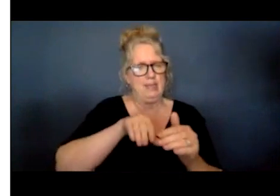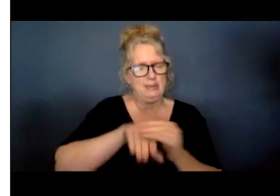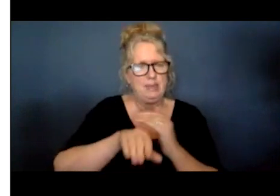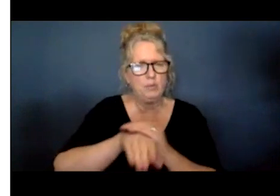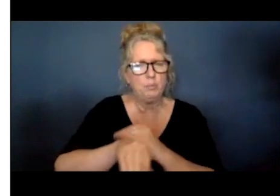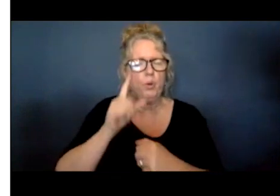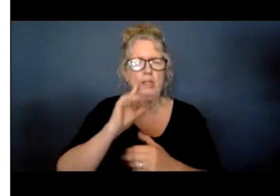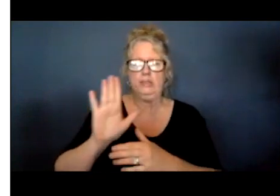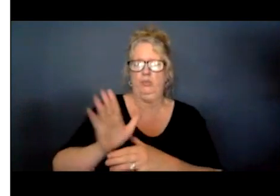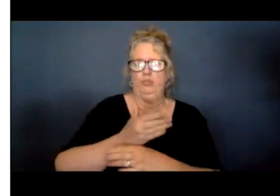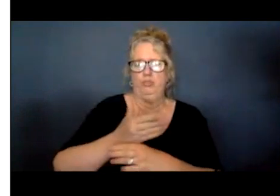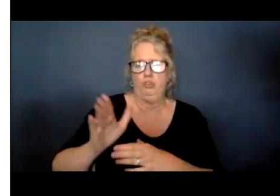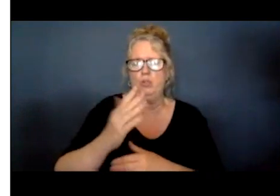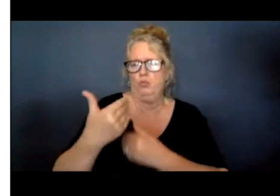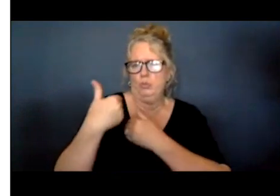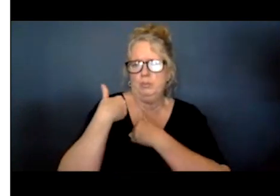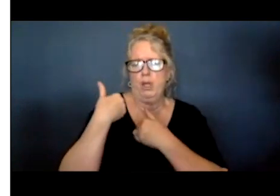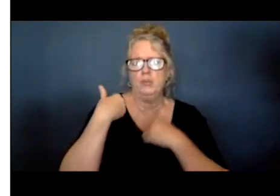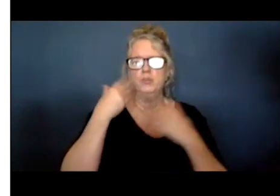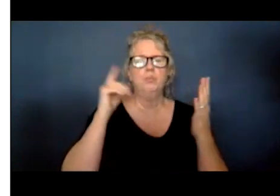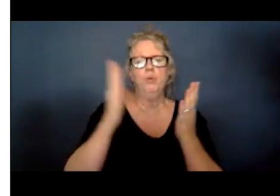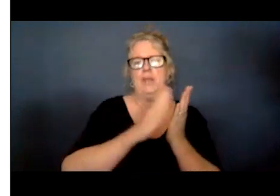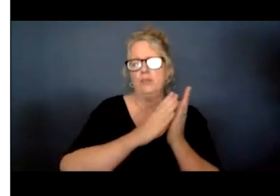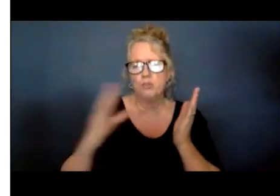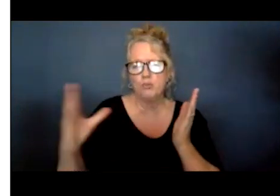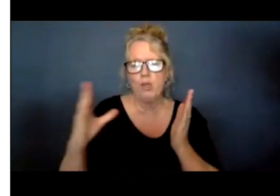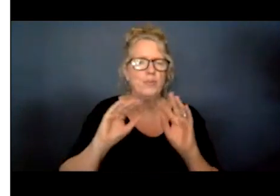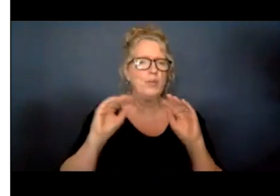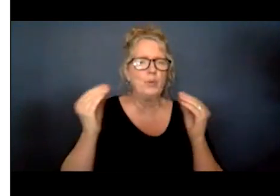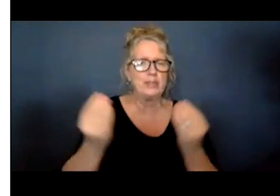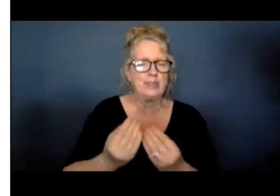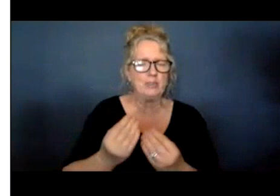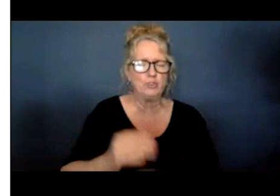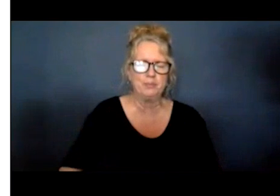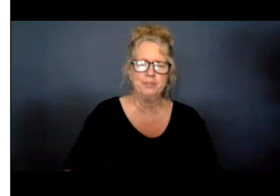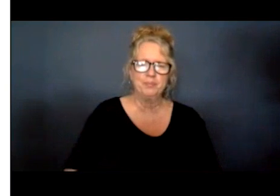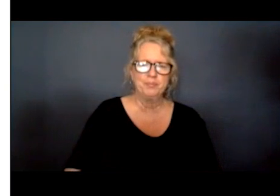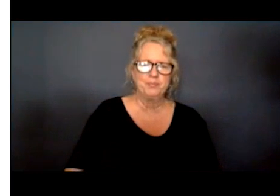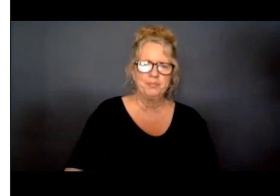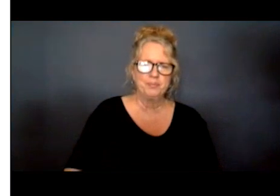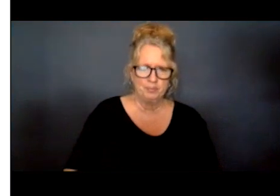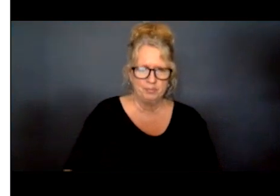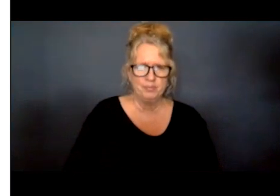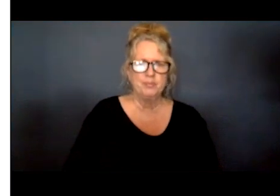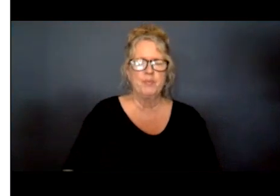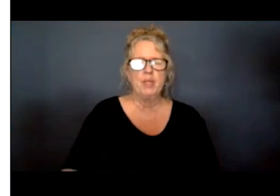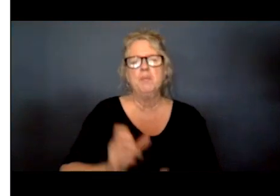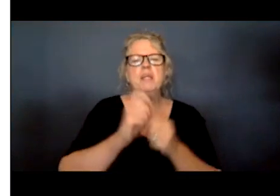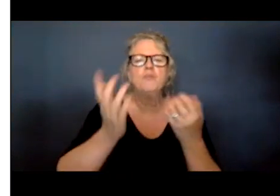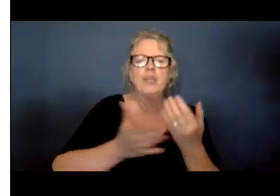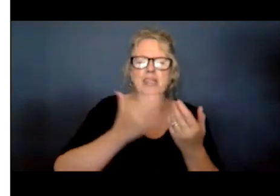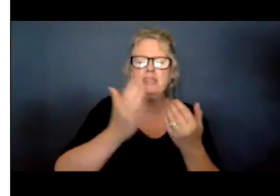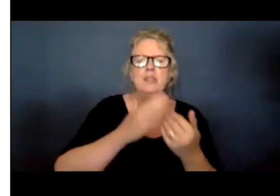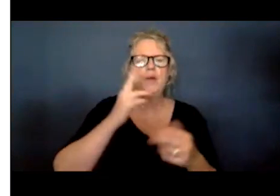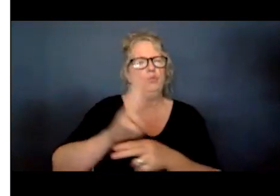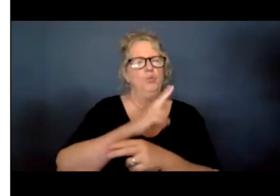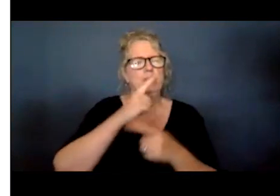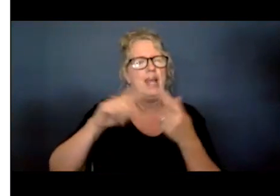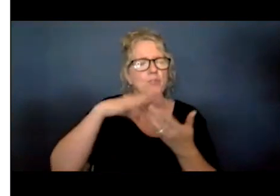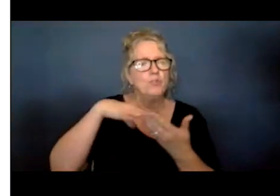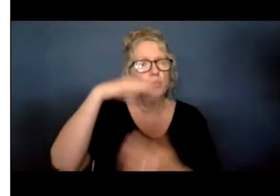shared responsibility across the organization. Ease of use and access to learning resources.